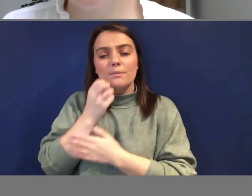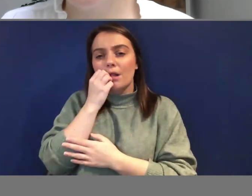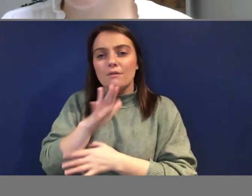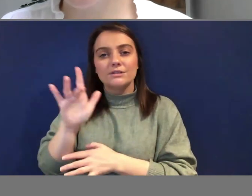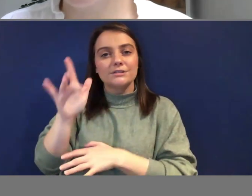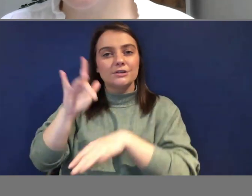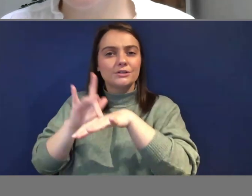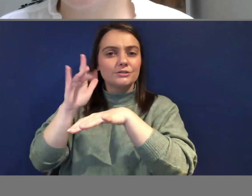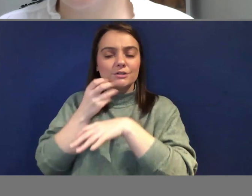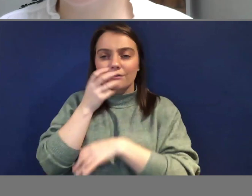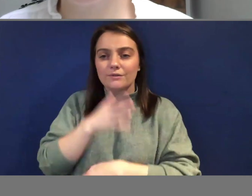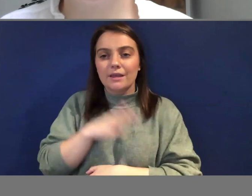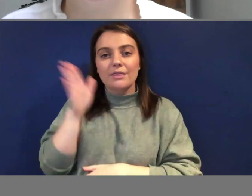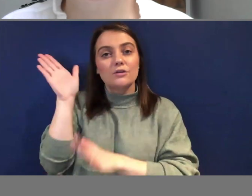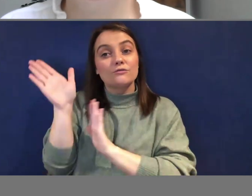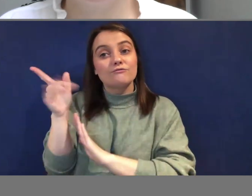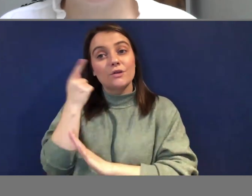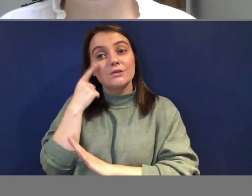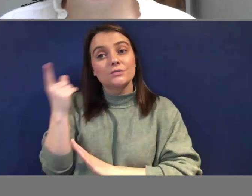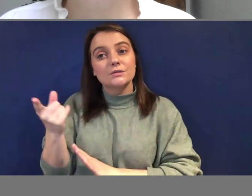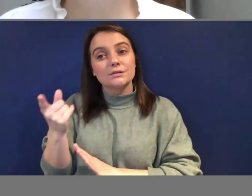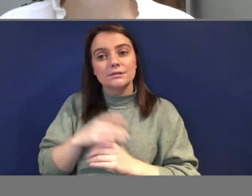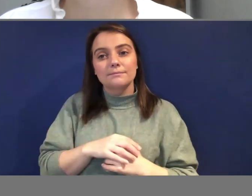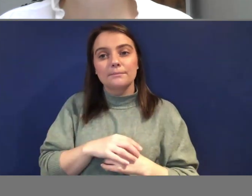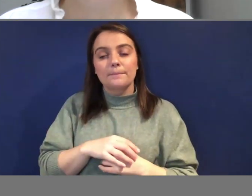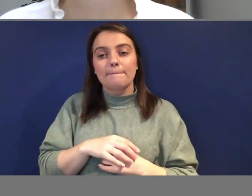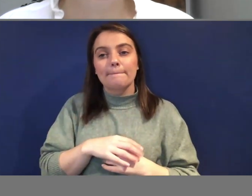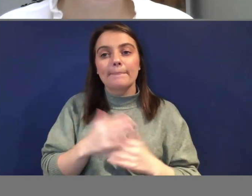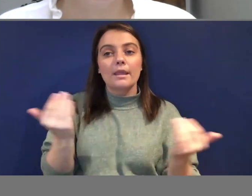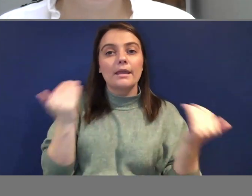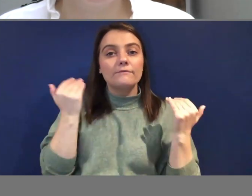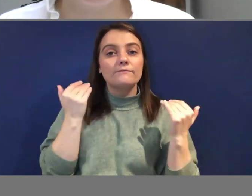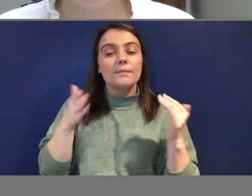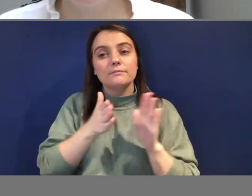and then the image on the right hand side shows that information feed that a stairs can give you